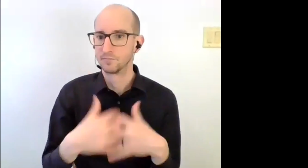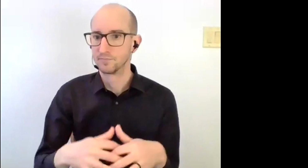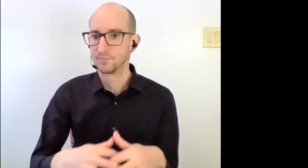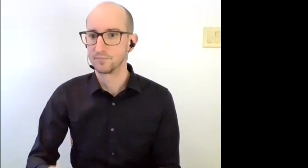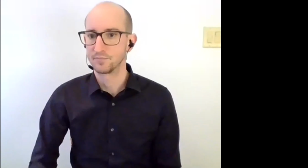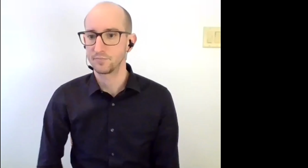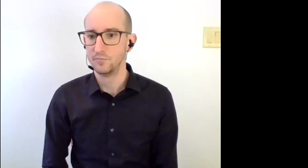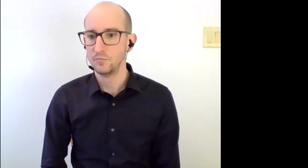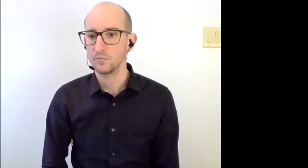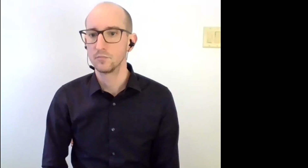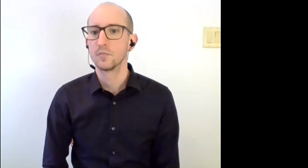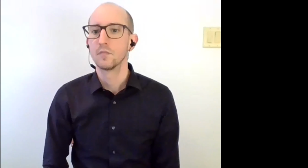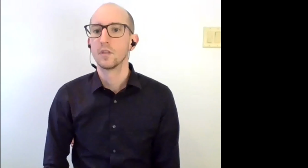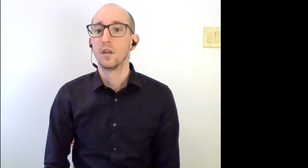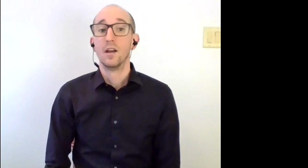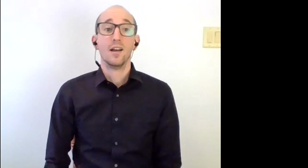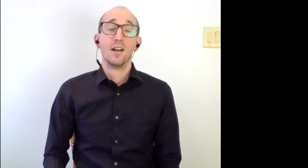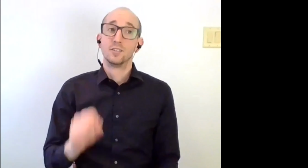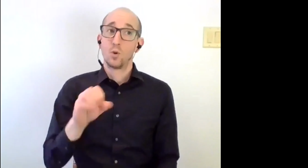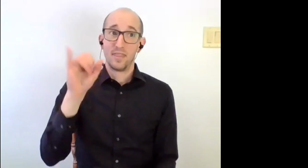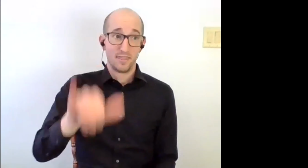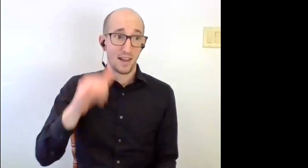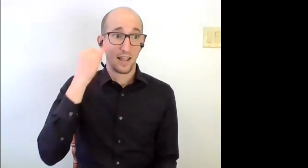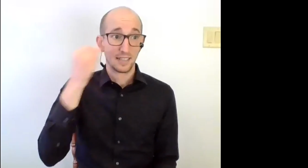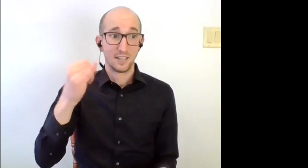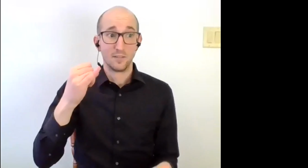I think requiring